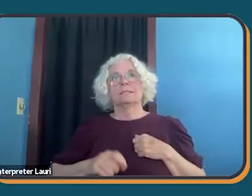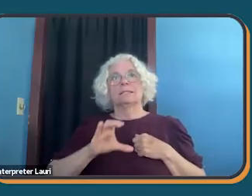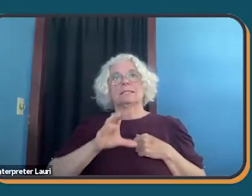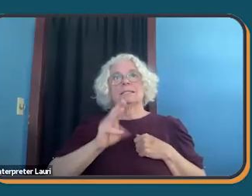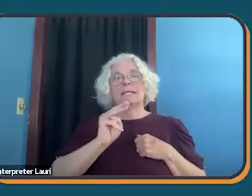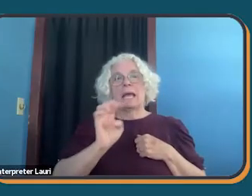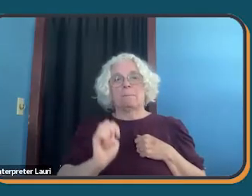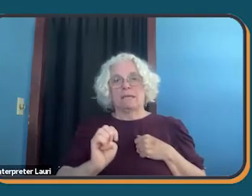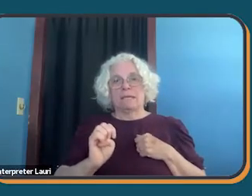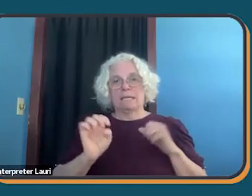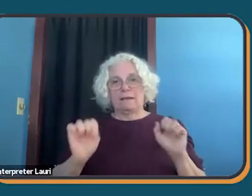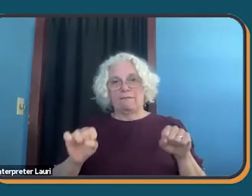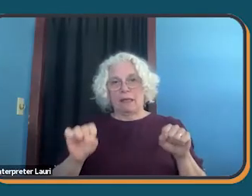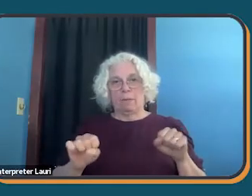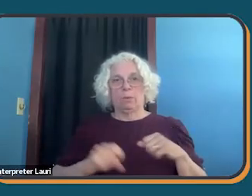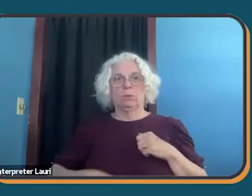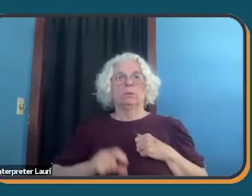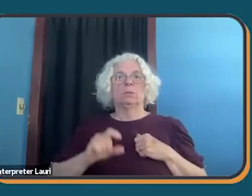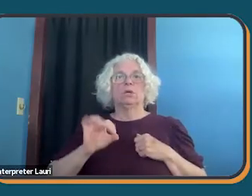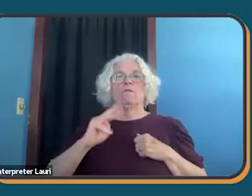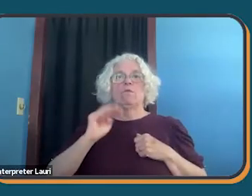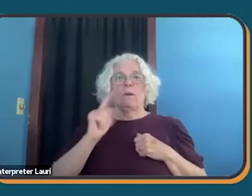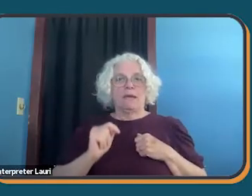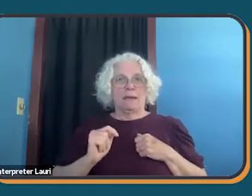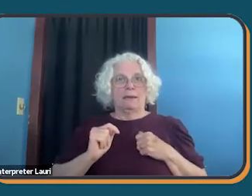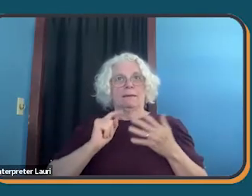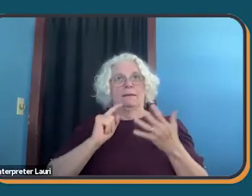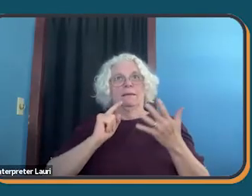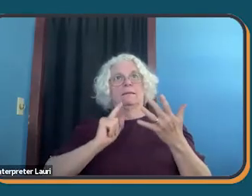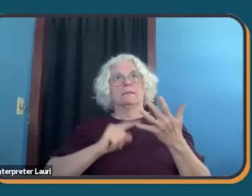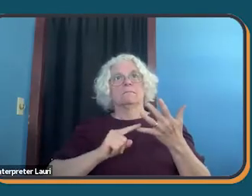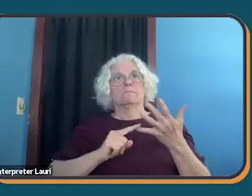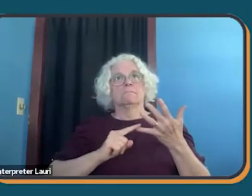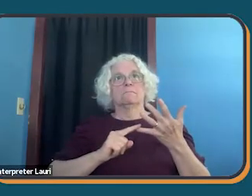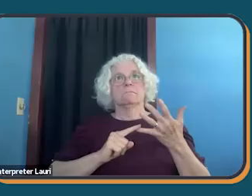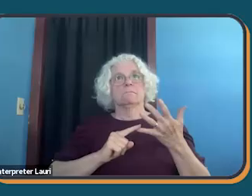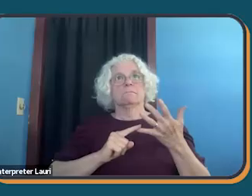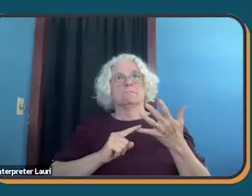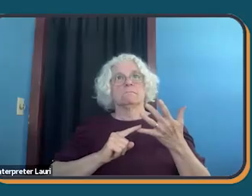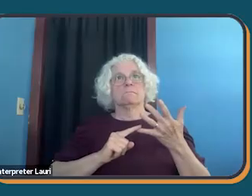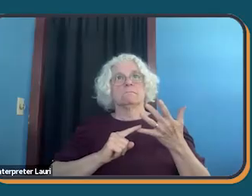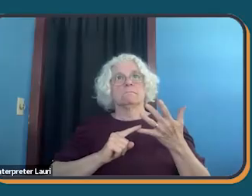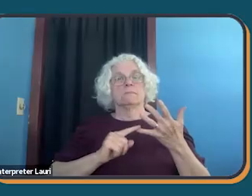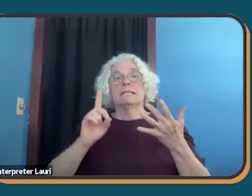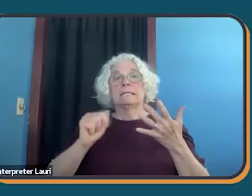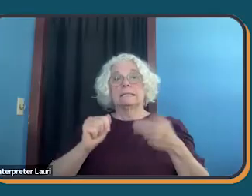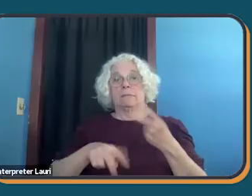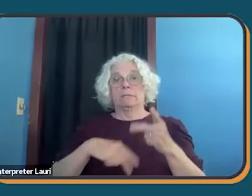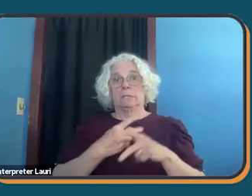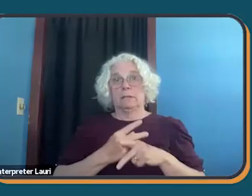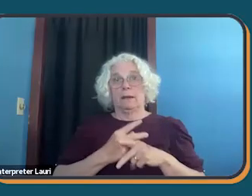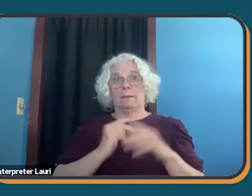format, disability type,